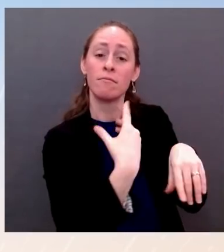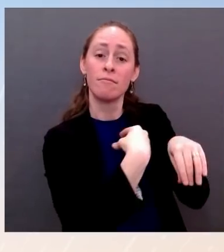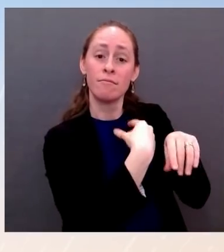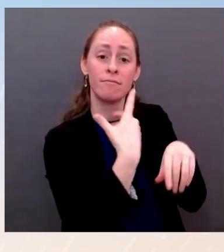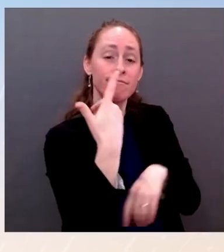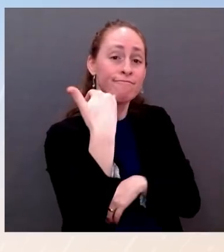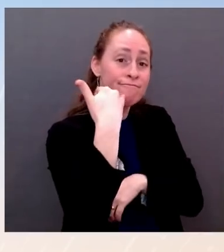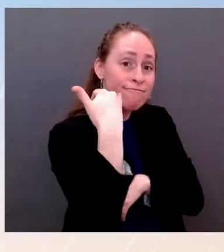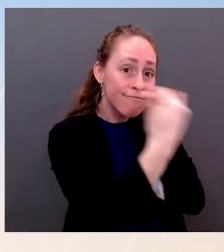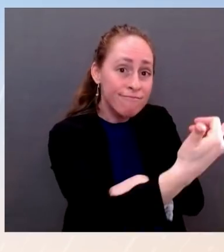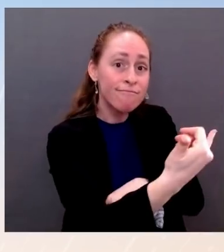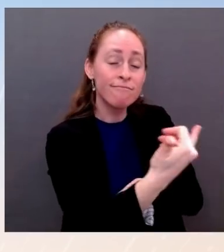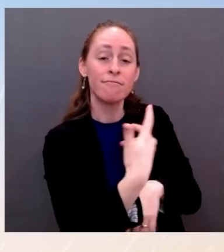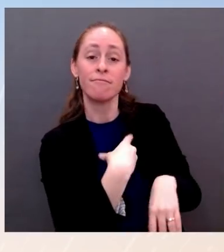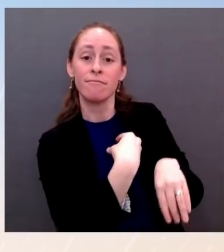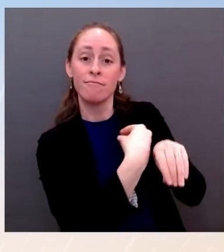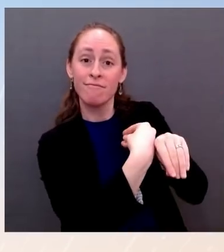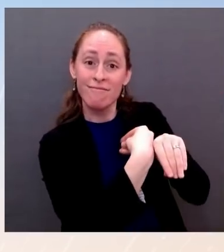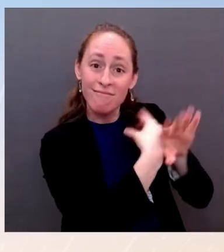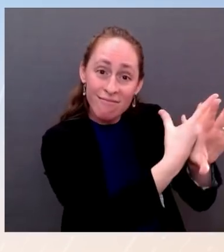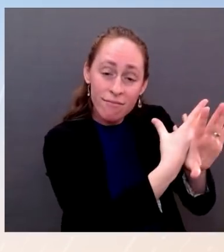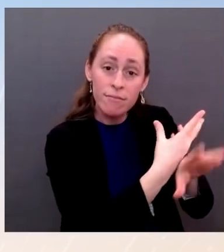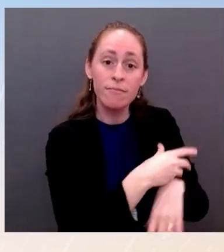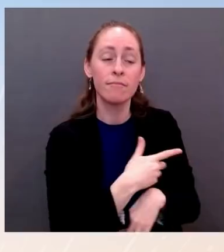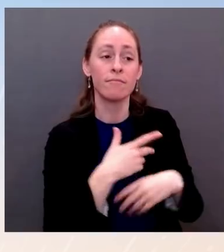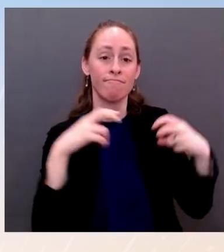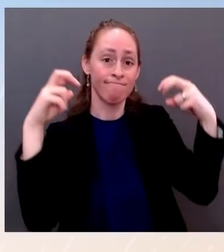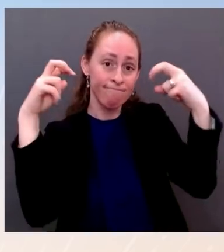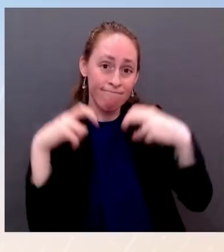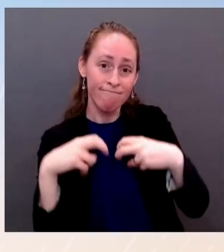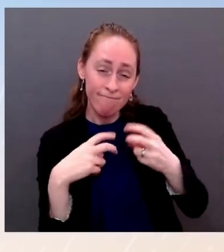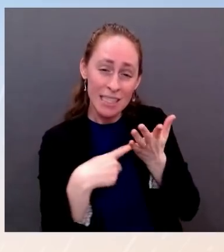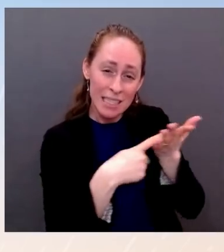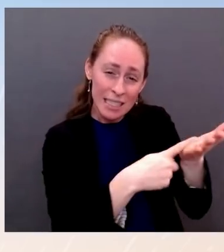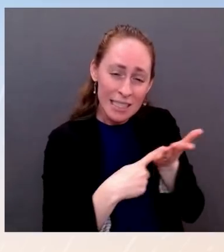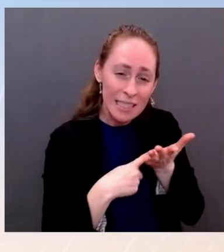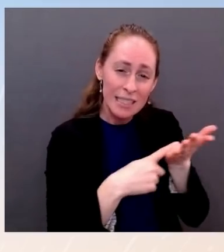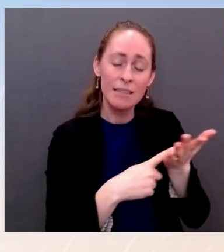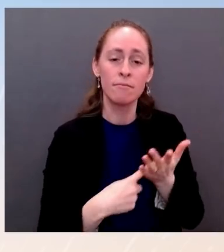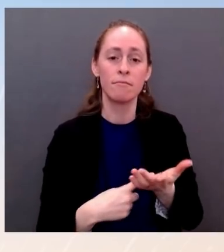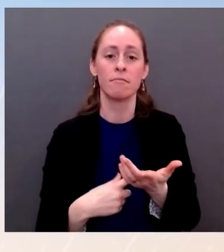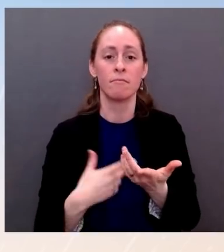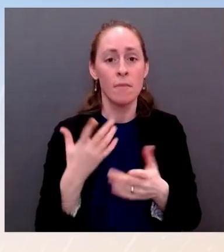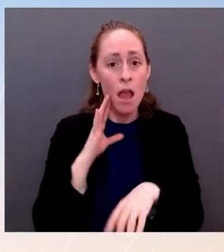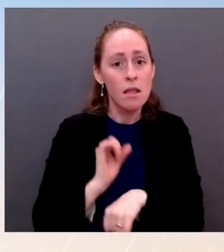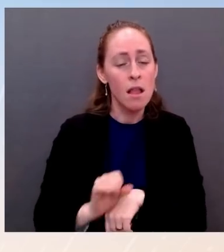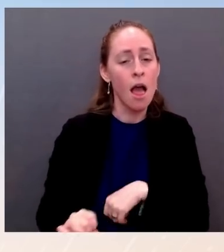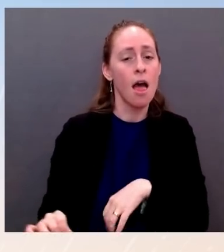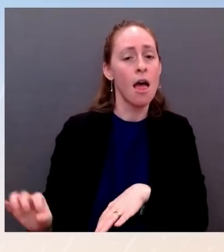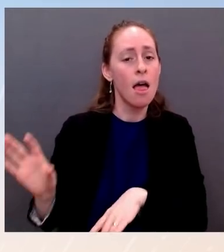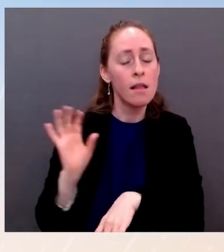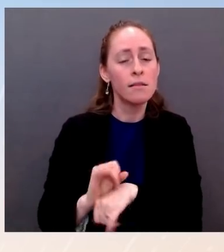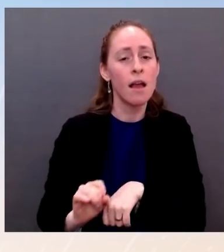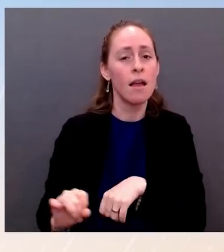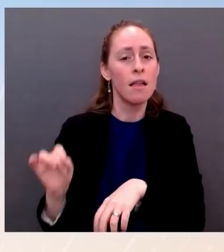over the course of months, and we will continue with that. And we're also very proud to have the Vice President representing the American delegation at the Munich Security Conference.